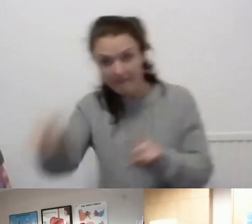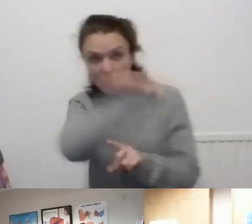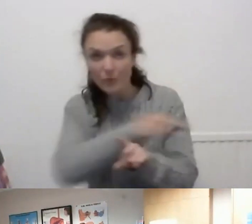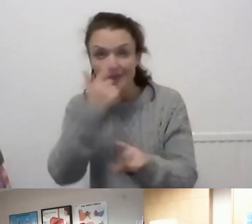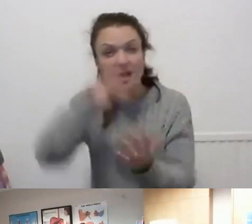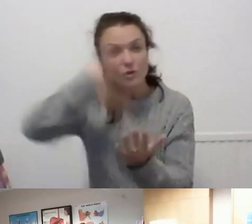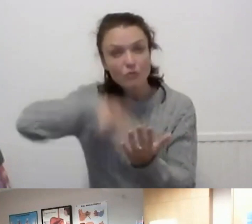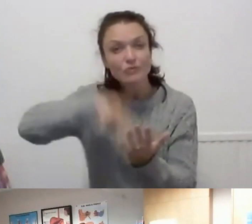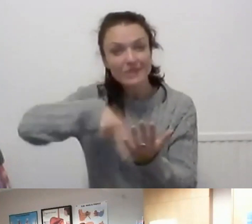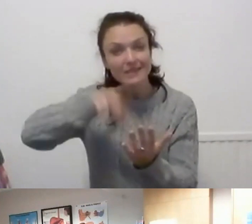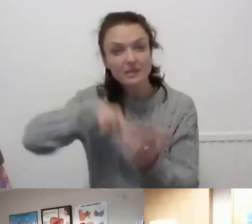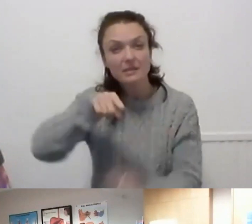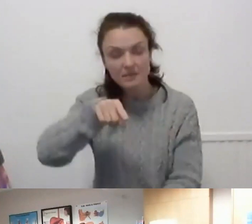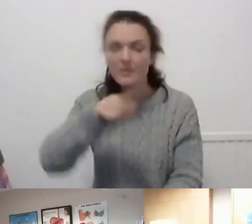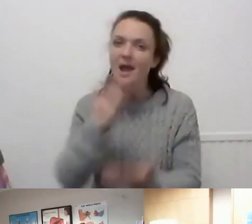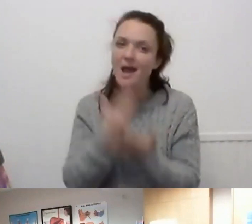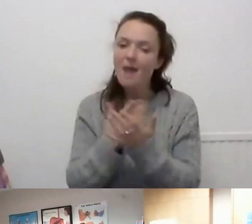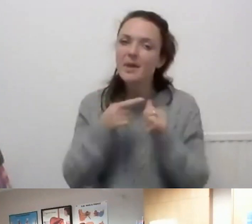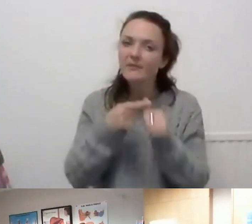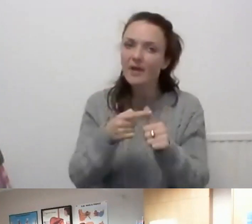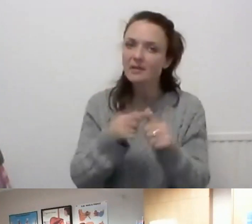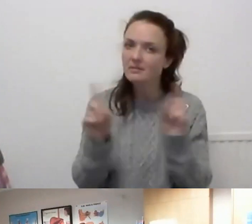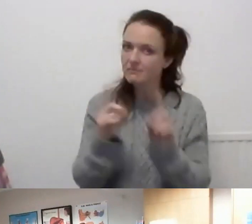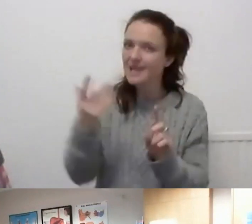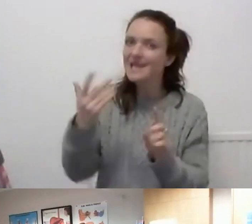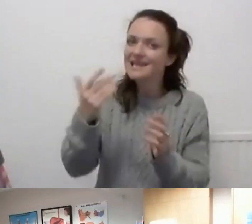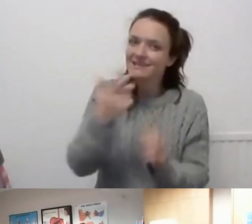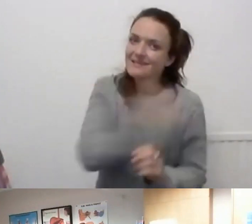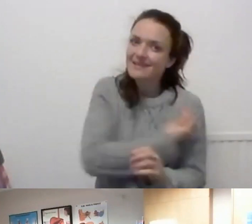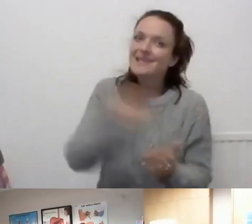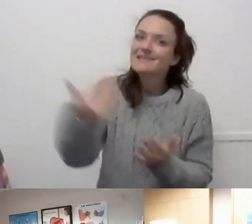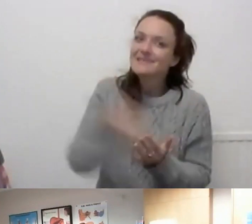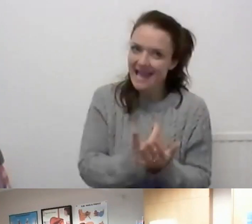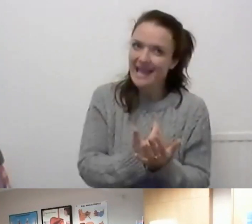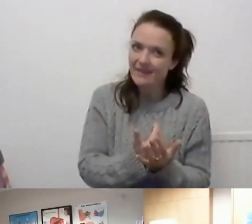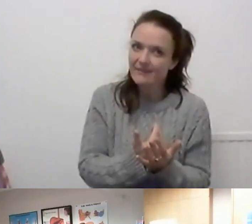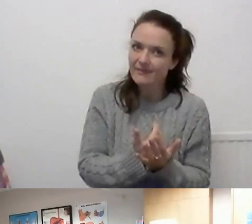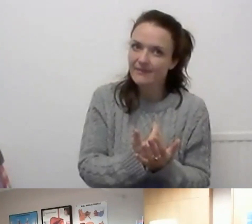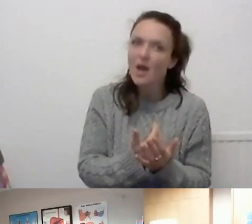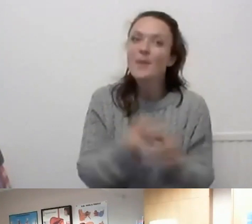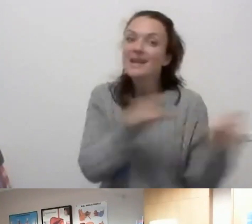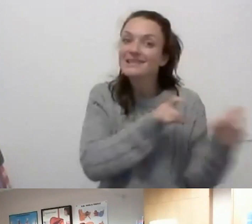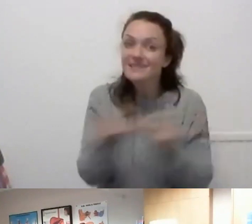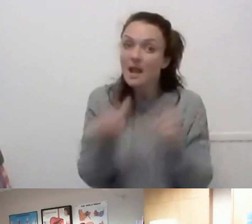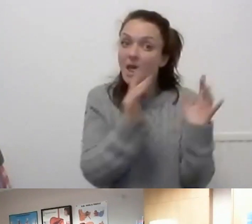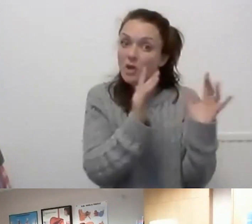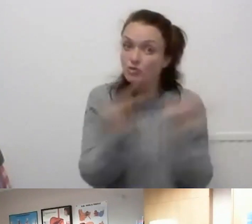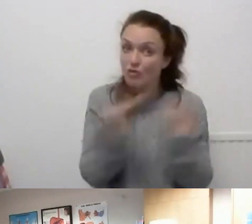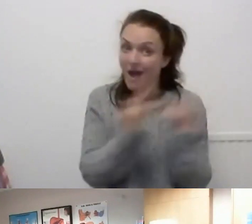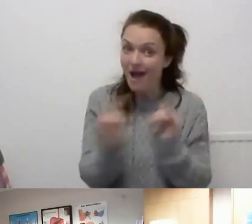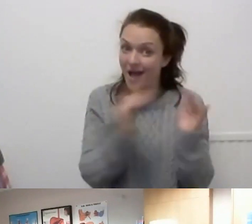advice is that it's safe, but actually currently, it is. It is. It is given to you after a risk